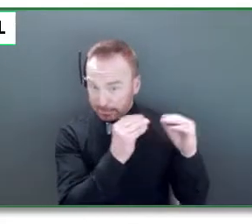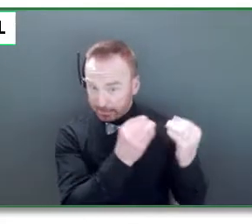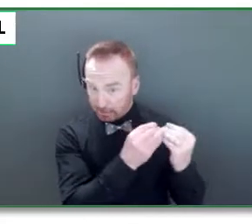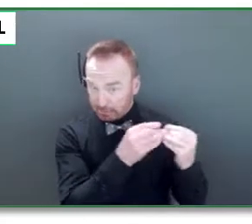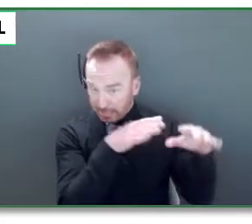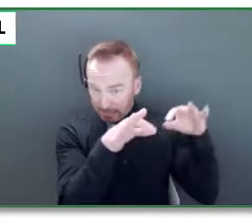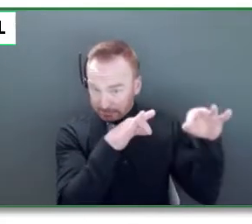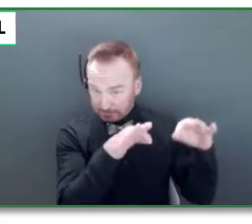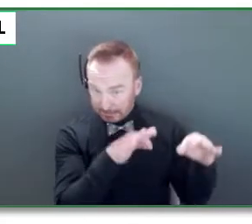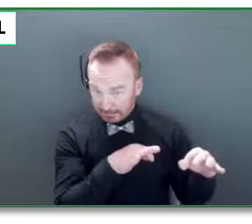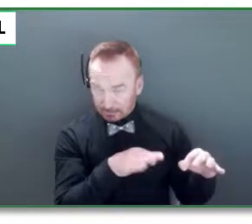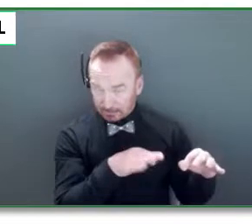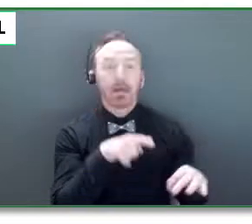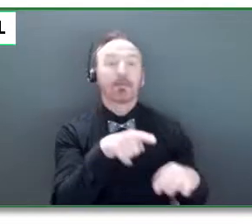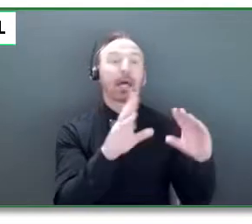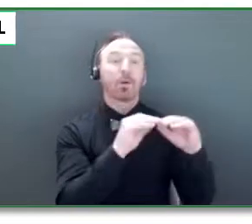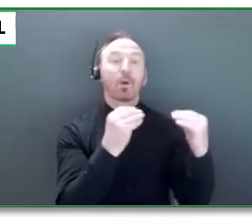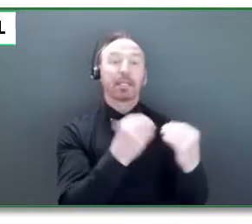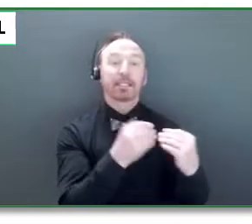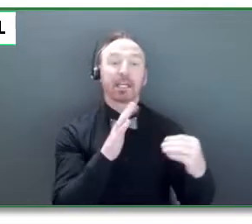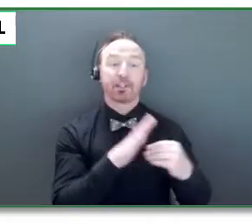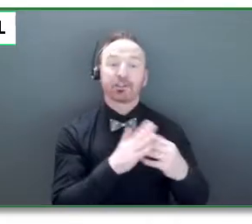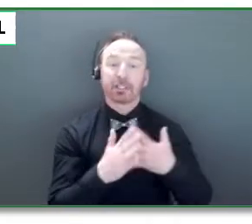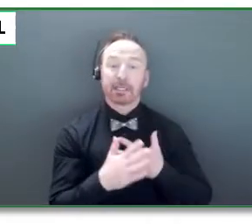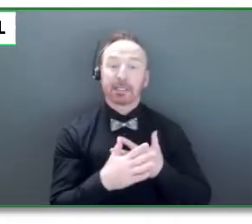province of Wuebec in the city of Montreal.